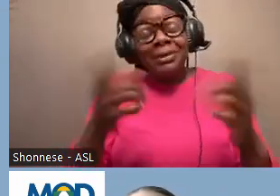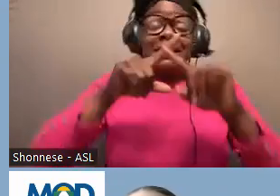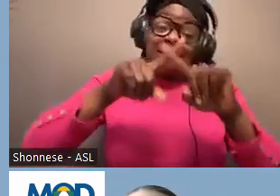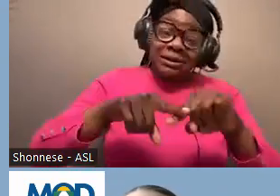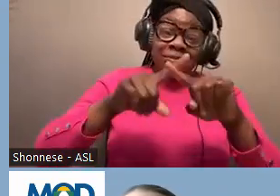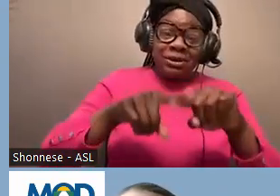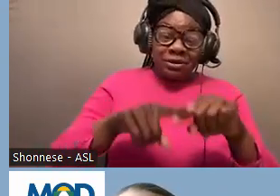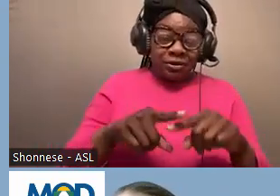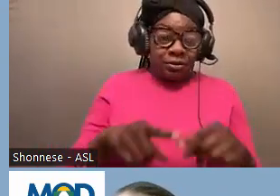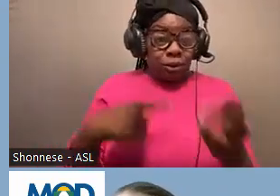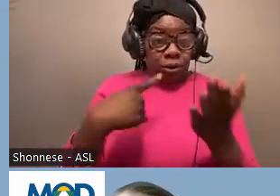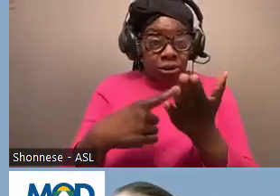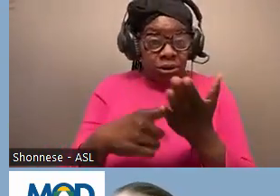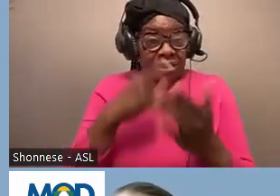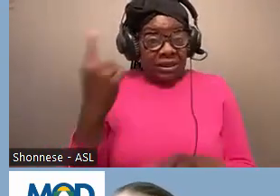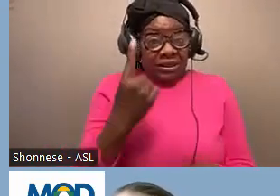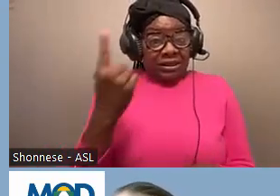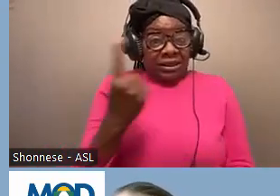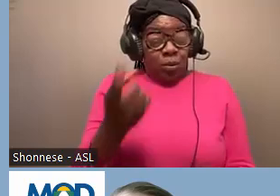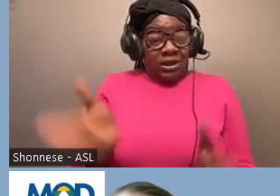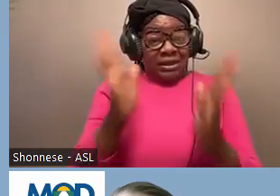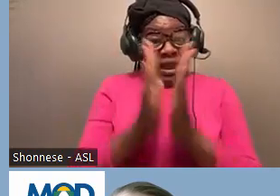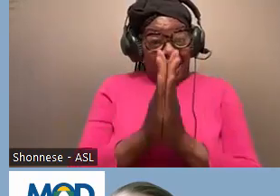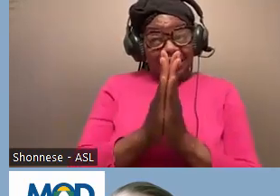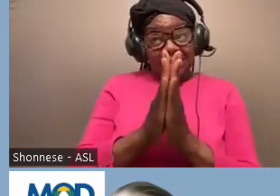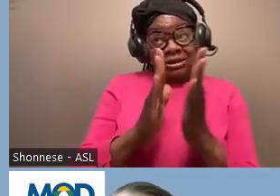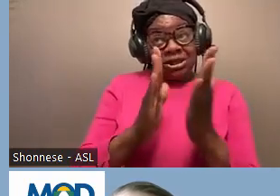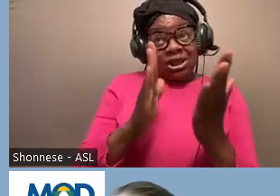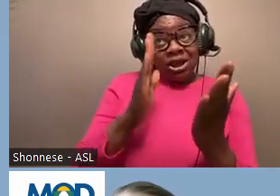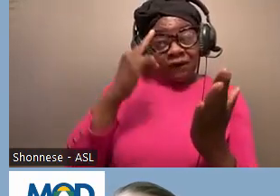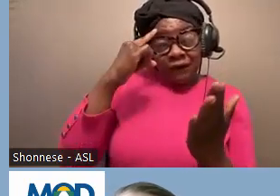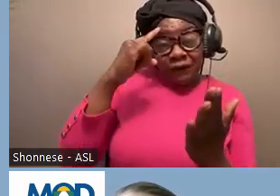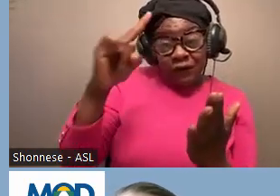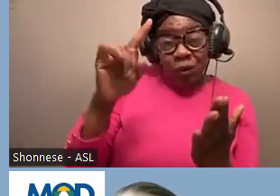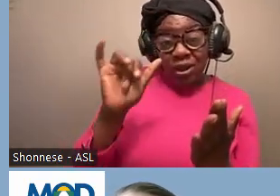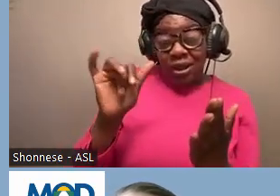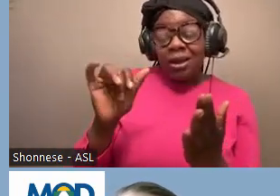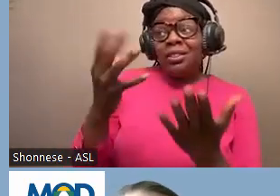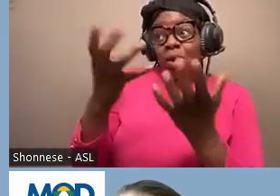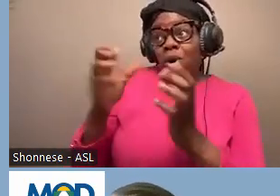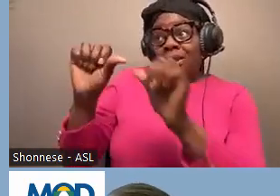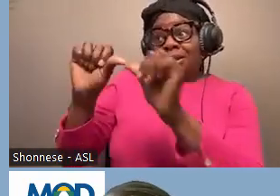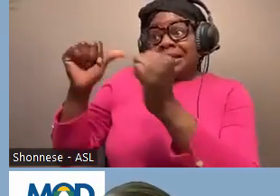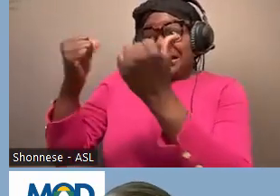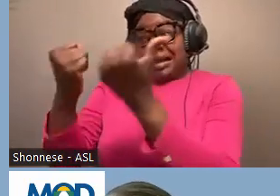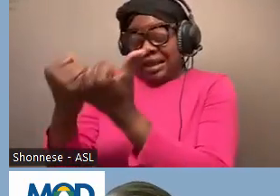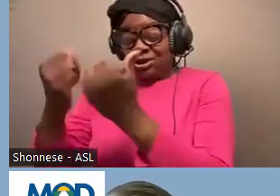we talking about somebody asking for like the agency to provide like an Uber to work?